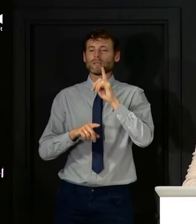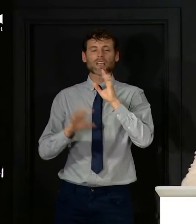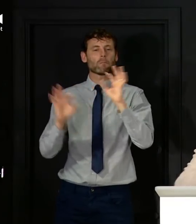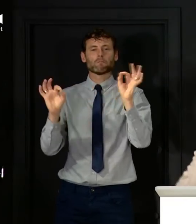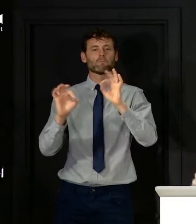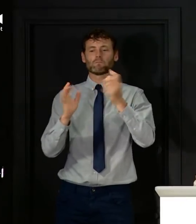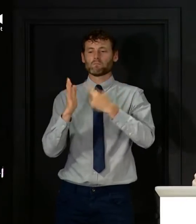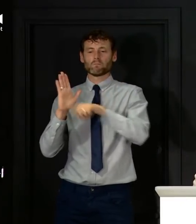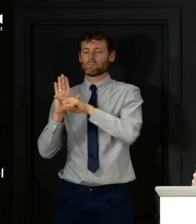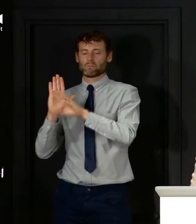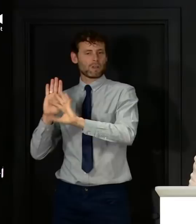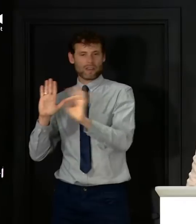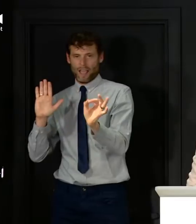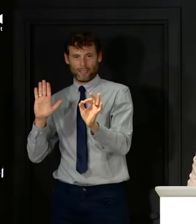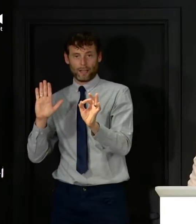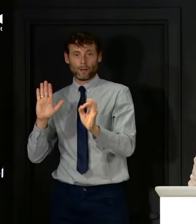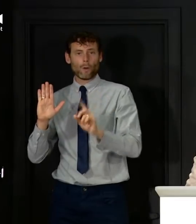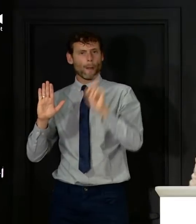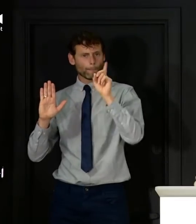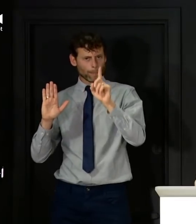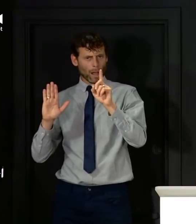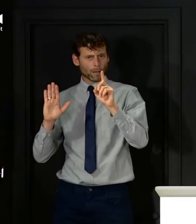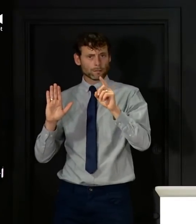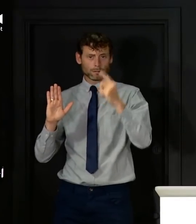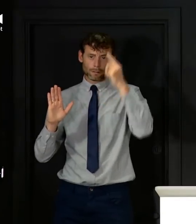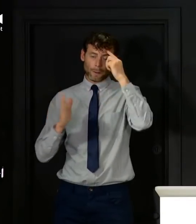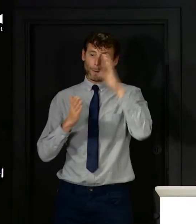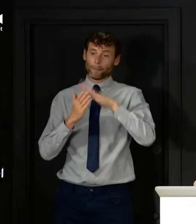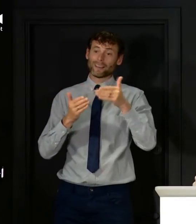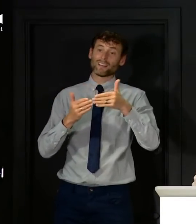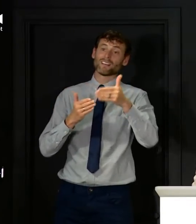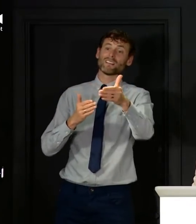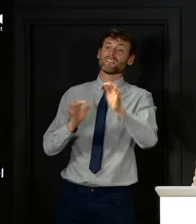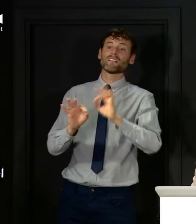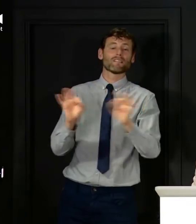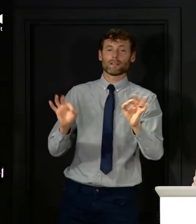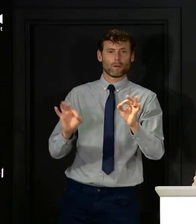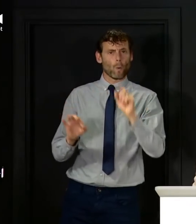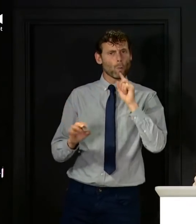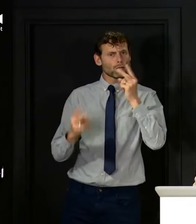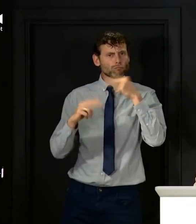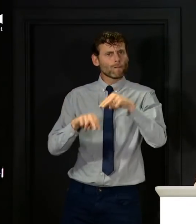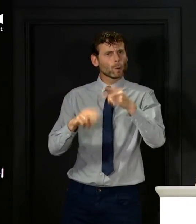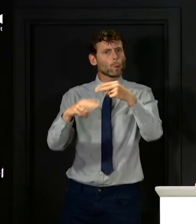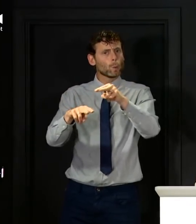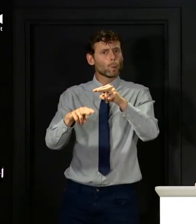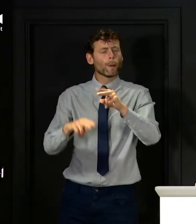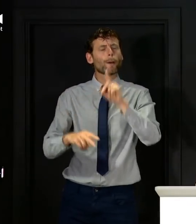it under review. But please do it anyway, and wear face coverings when you go to shops.